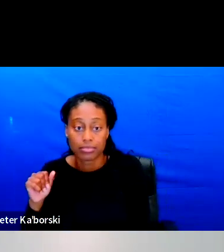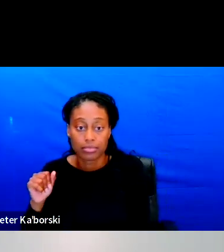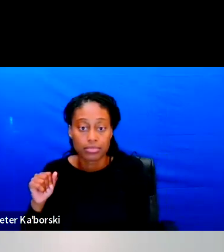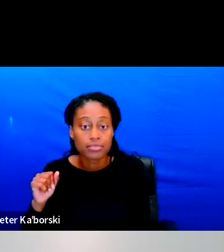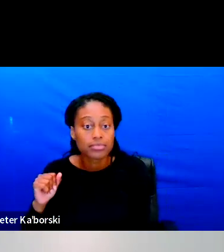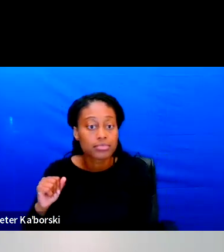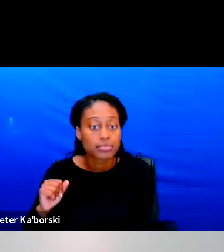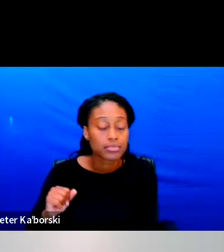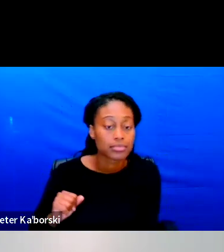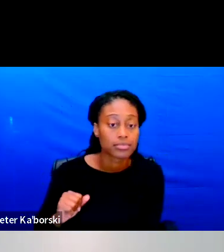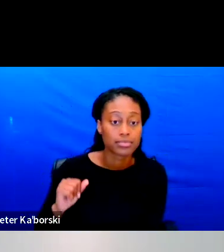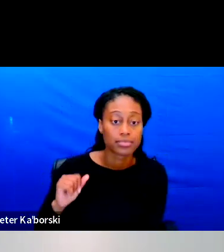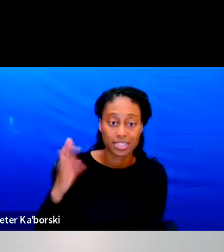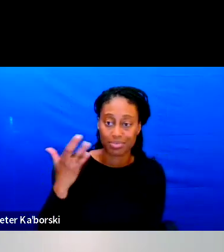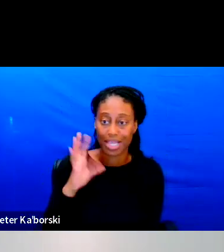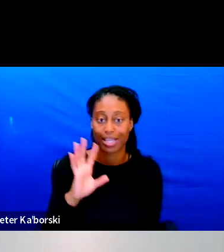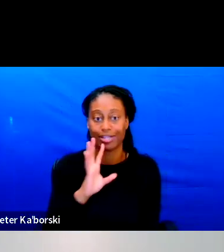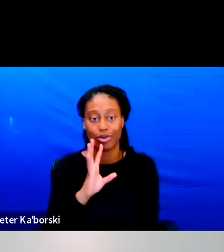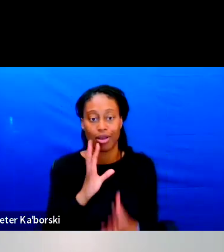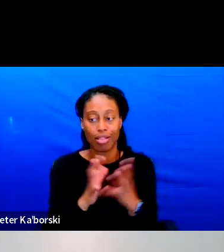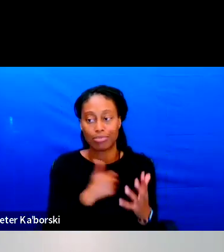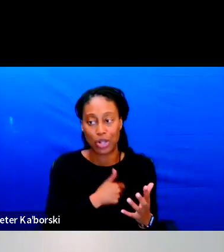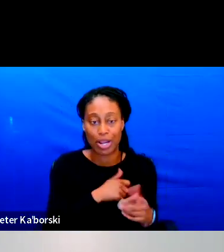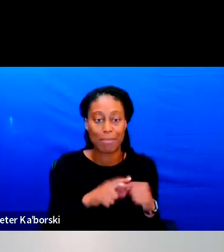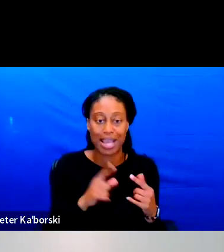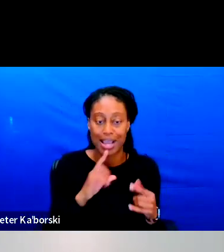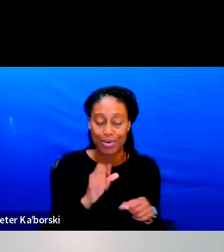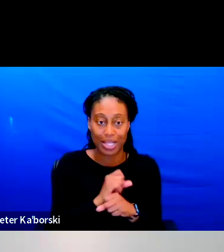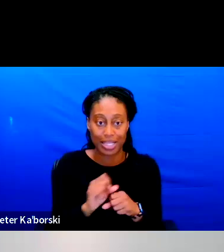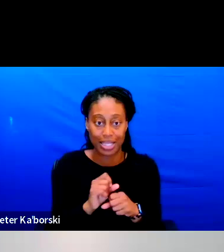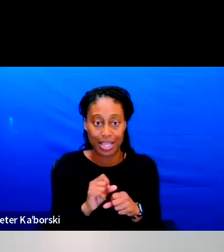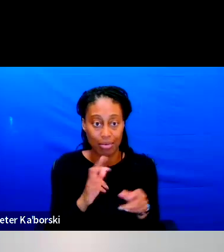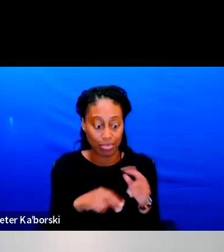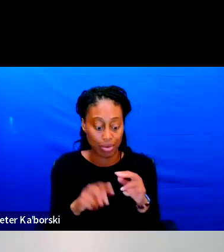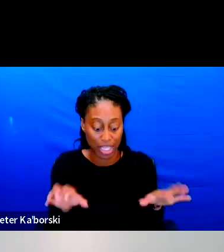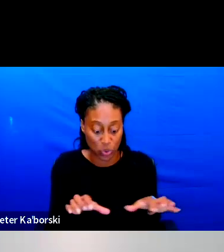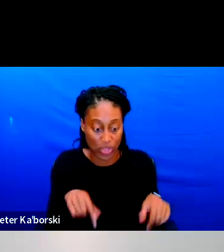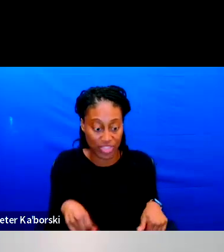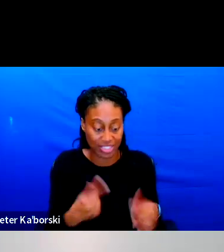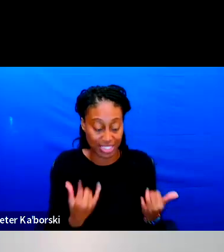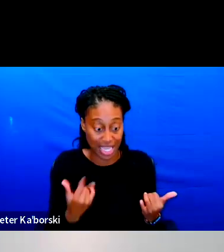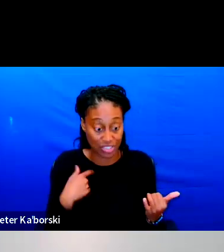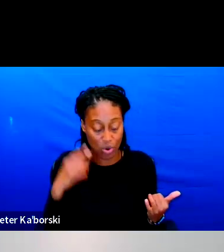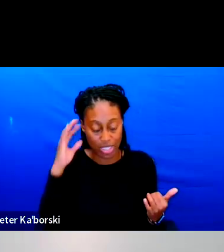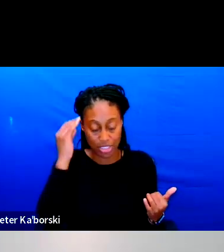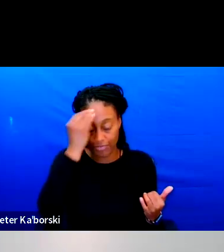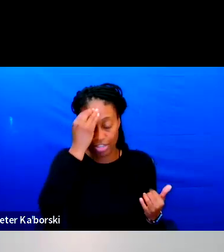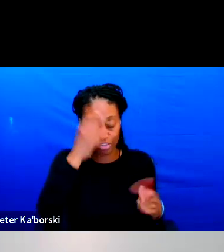Selina Butcher: It makes me seem like I talk a lot. But I've I'm literally just going through this today. So it's like fresh in my mind.